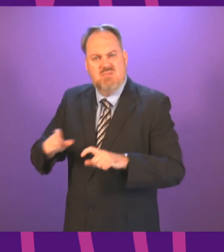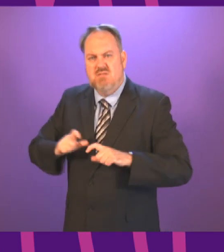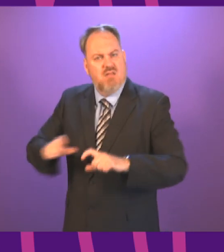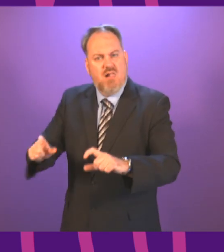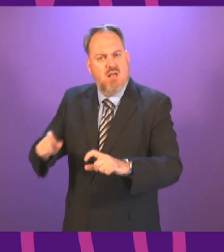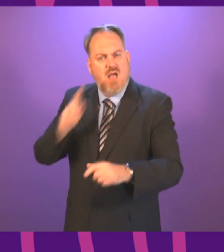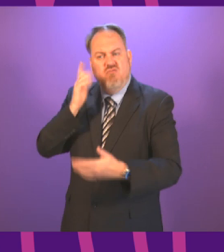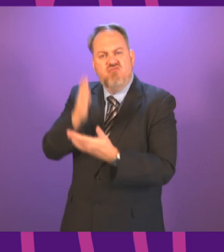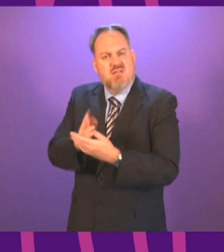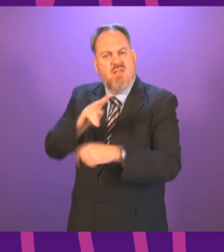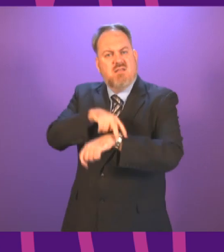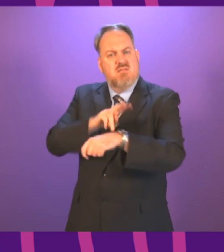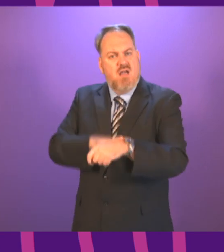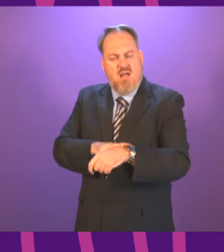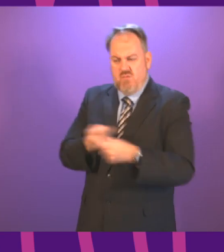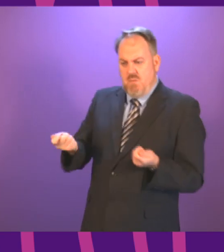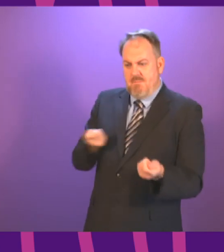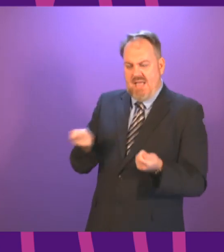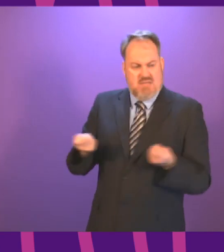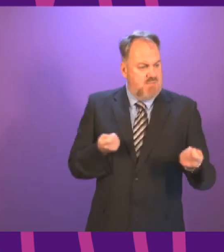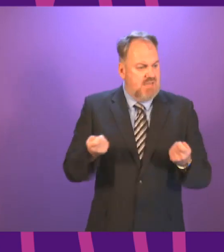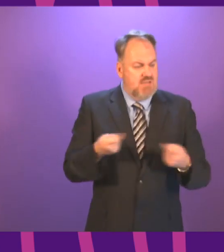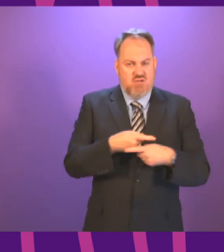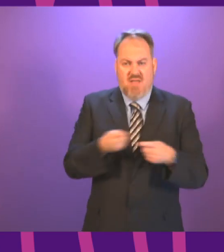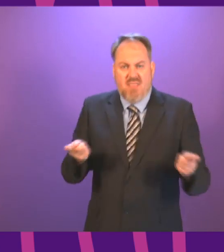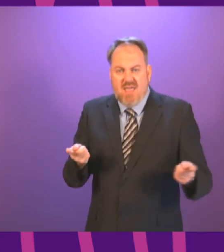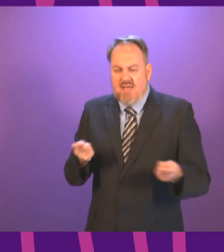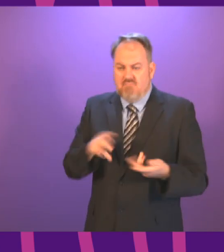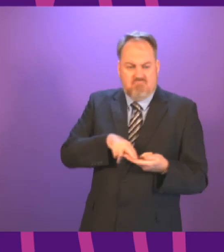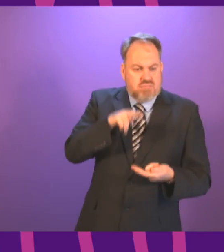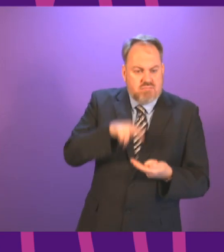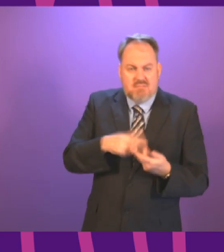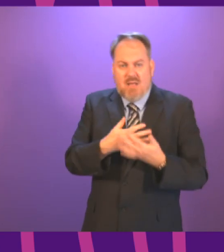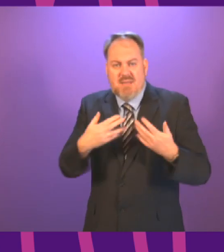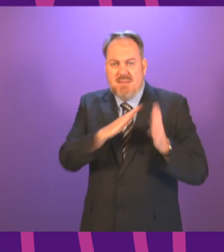we expect and trust the people who work in our health service to manage demand and capacity